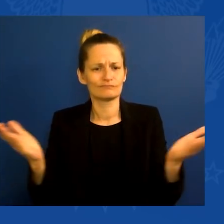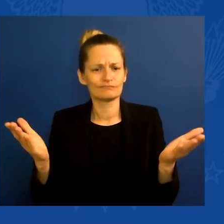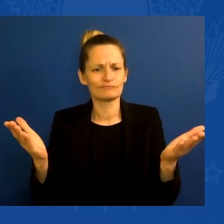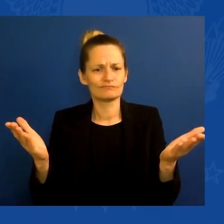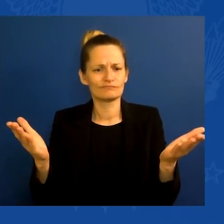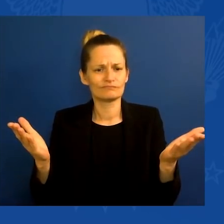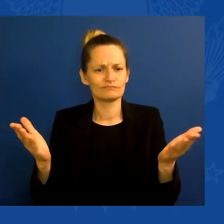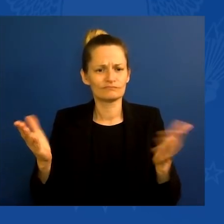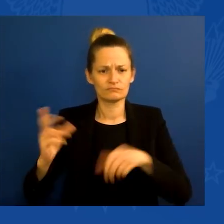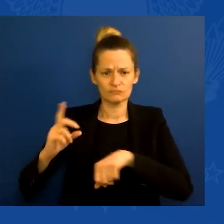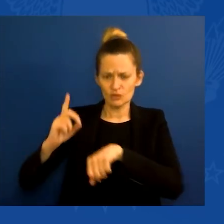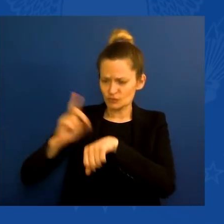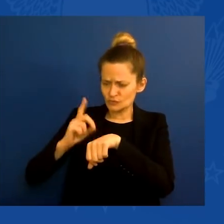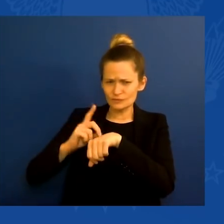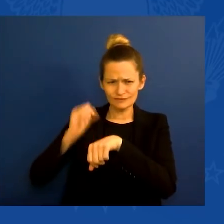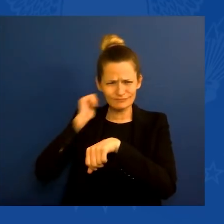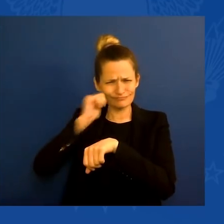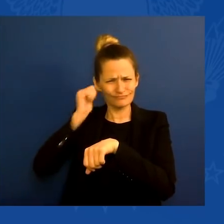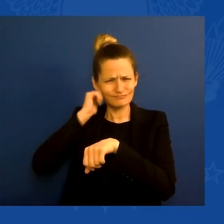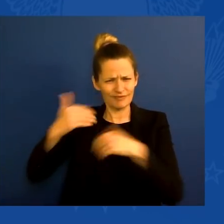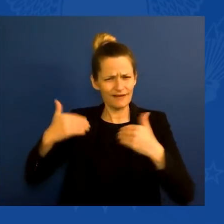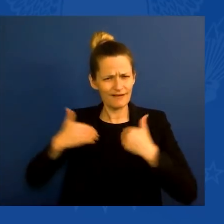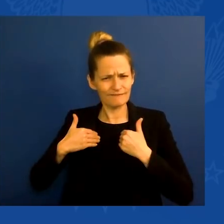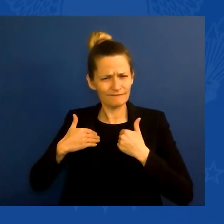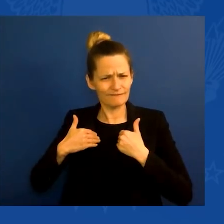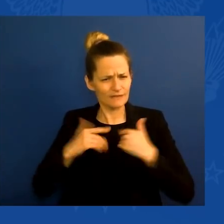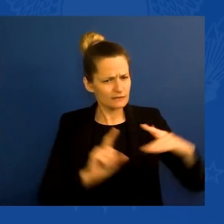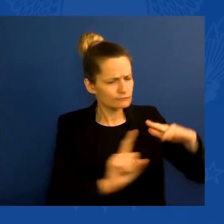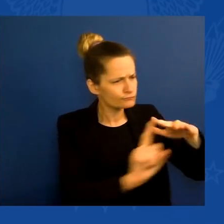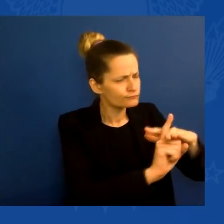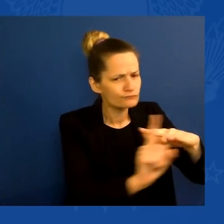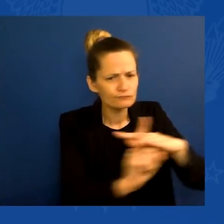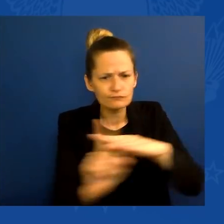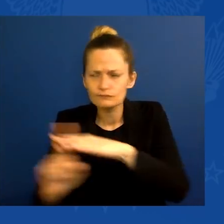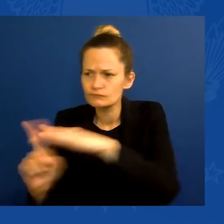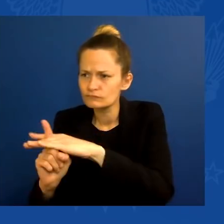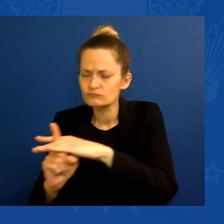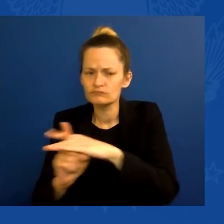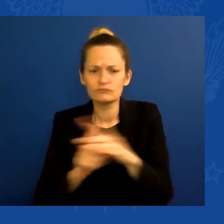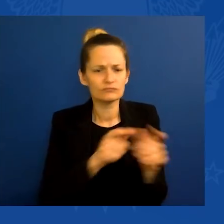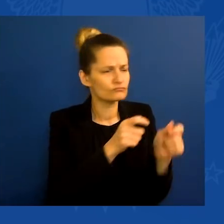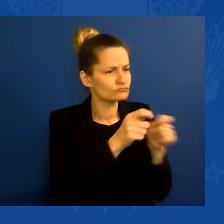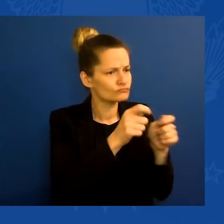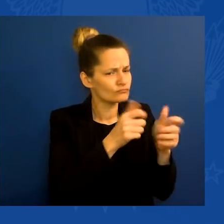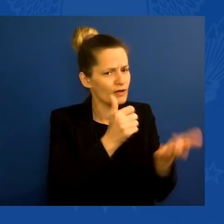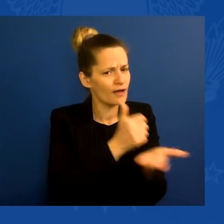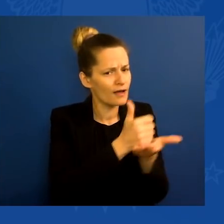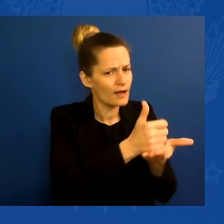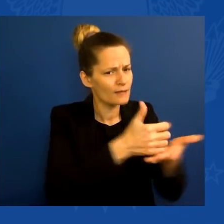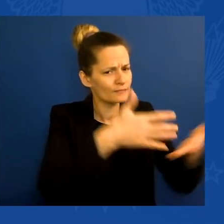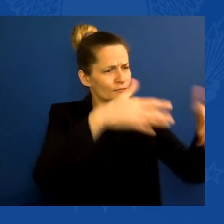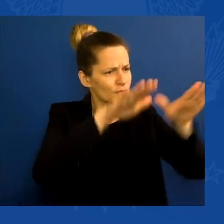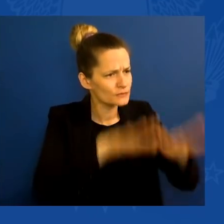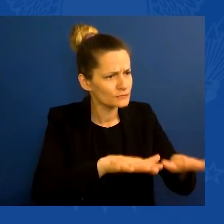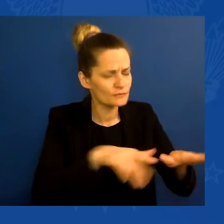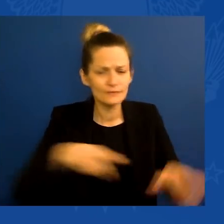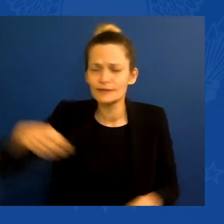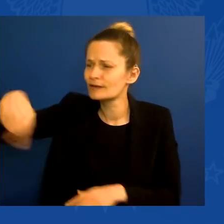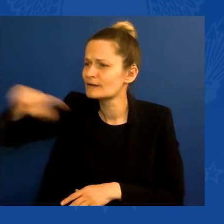So that our communities can have a sense of safety and security. It is important to all of us before we serve that they have confidence in knowing that